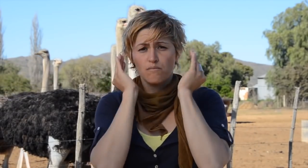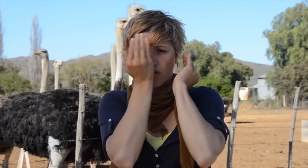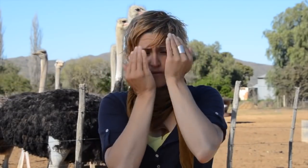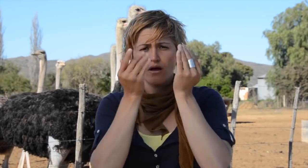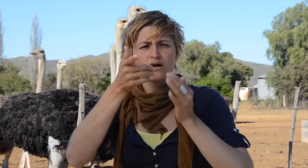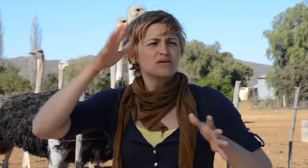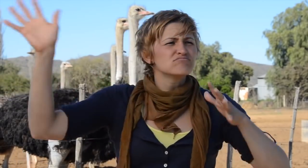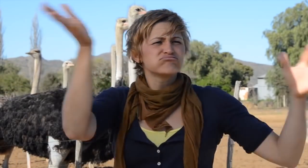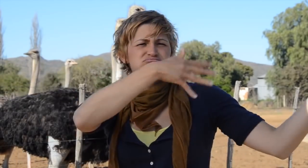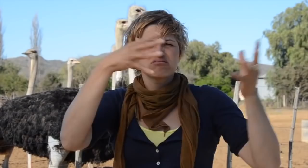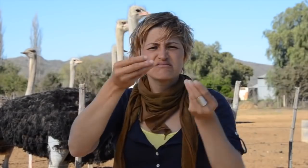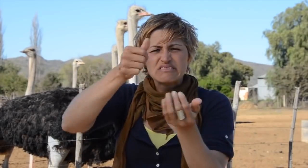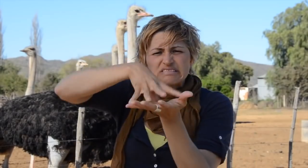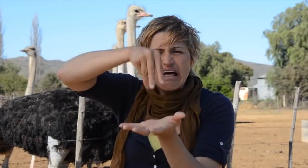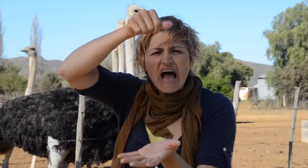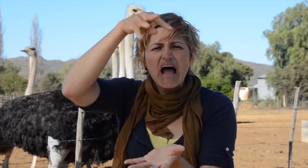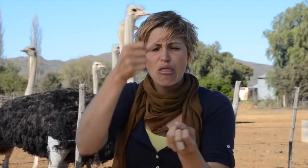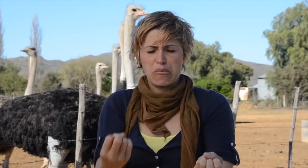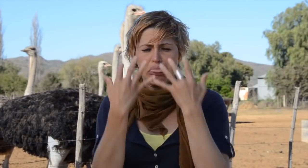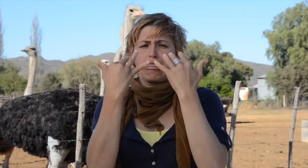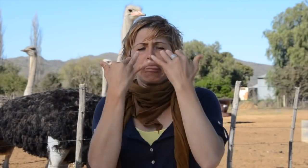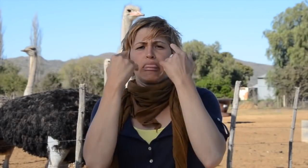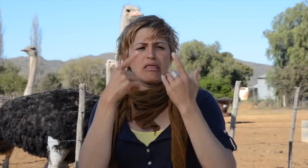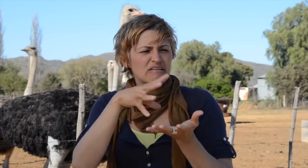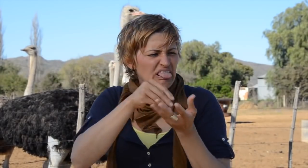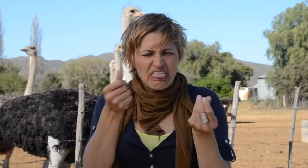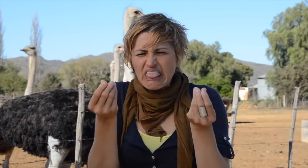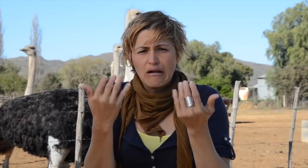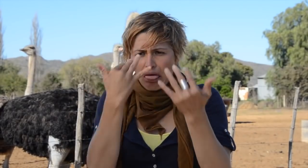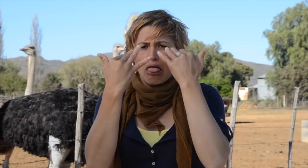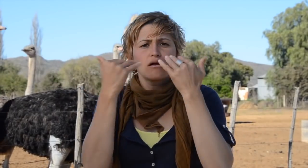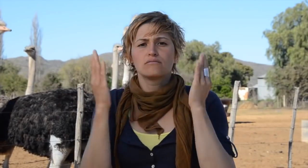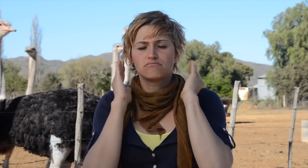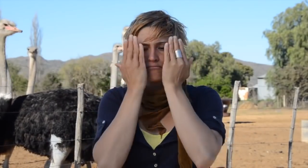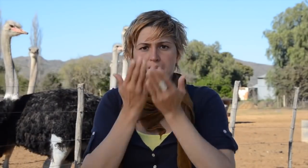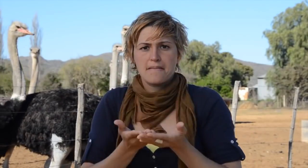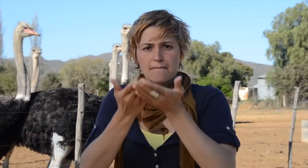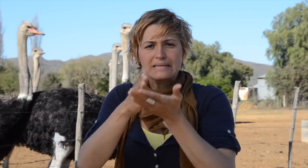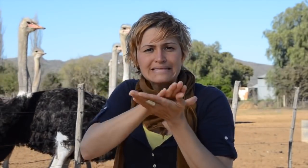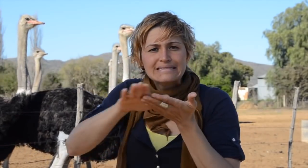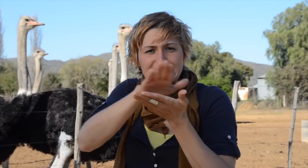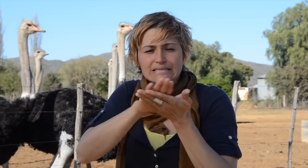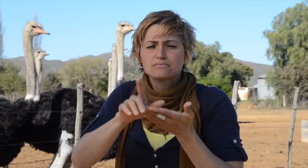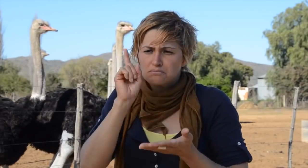cleaners to clear out the sand otherwise it